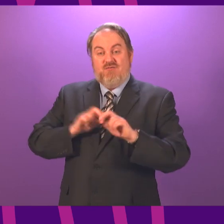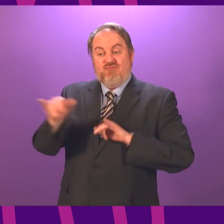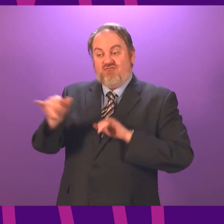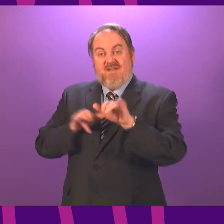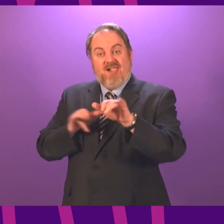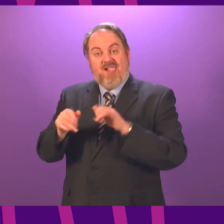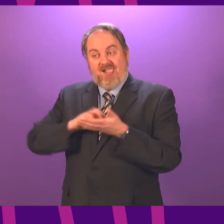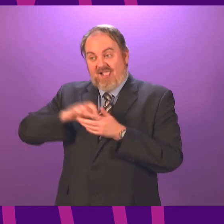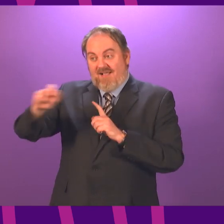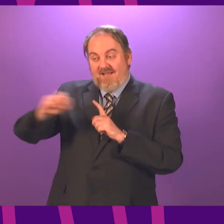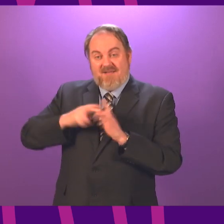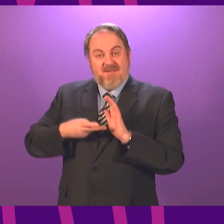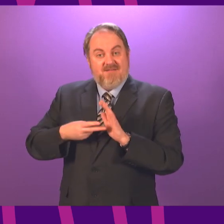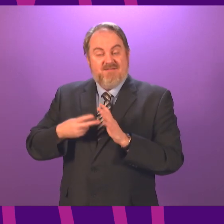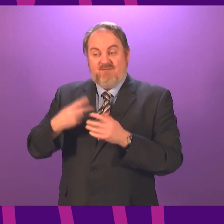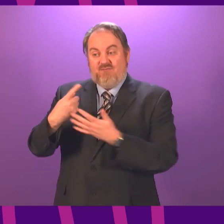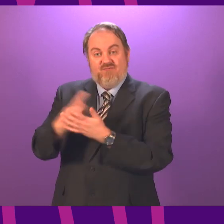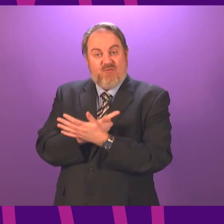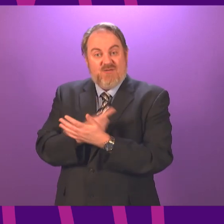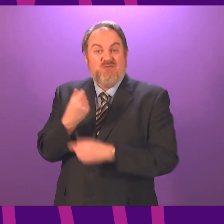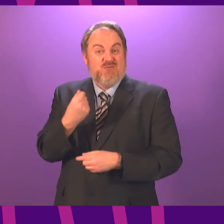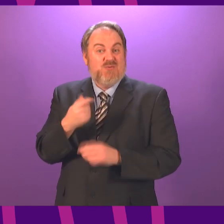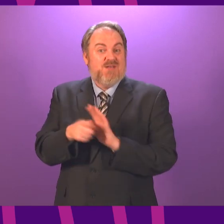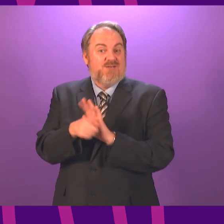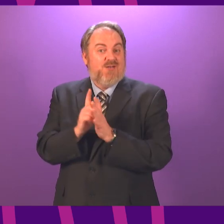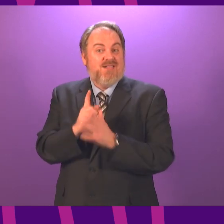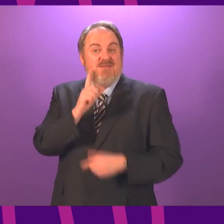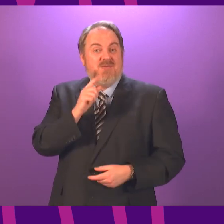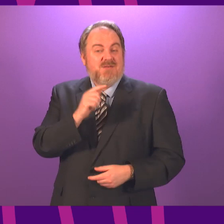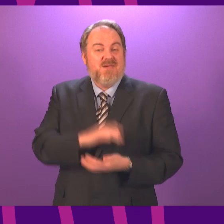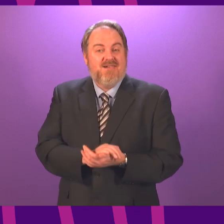hope that, as we go further into the easing of lockdown, we can ease travel restrictions